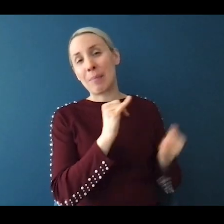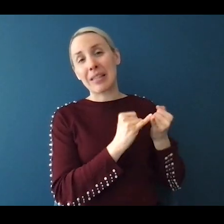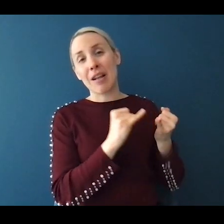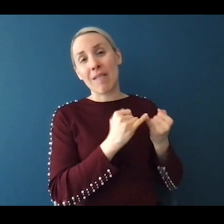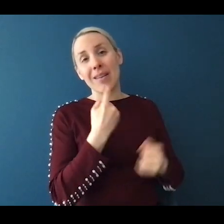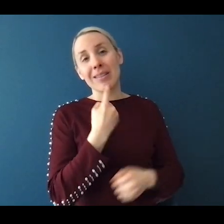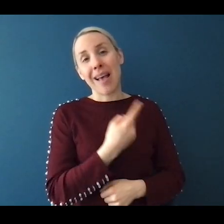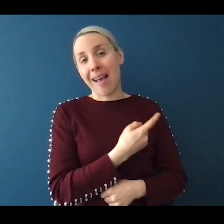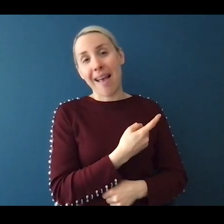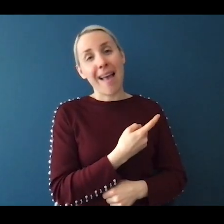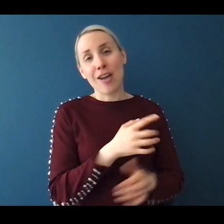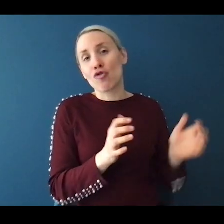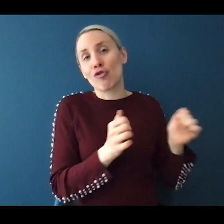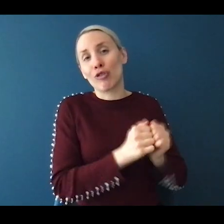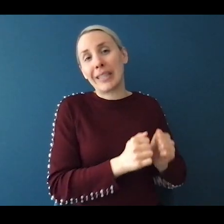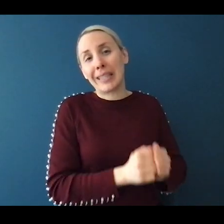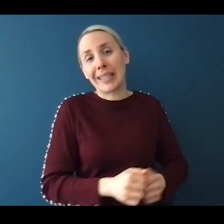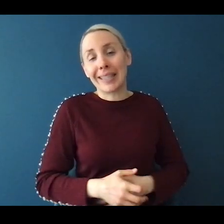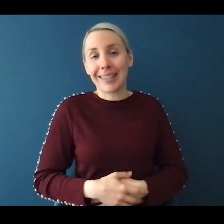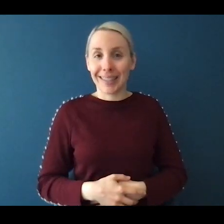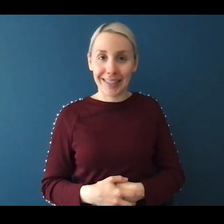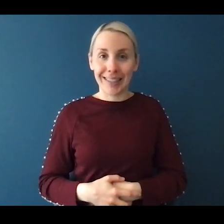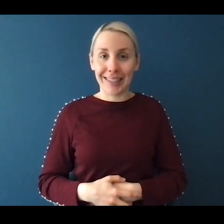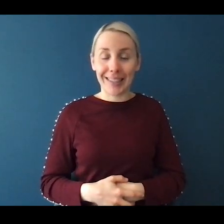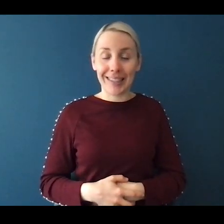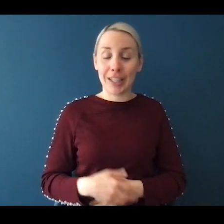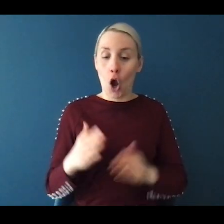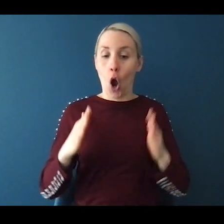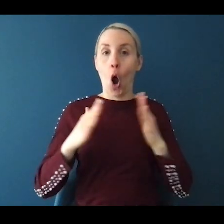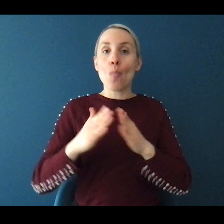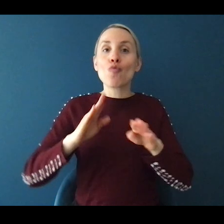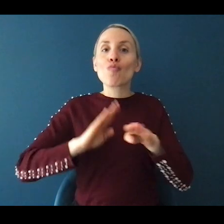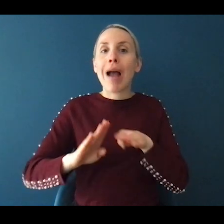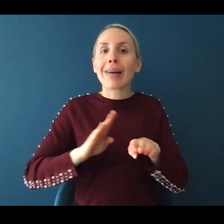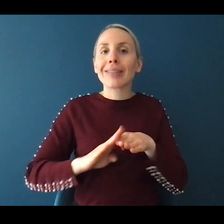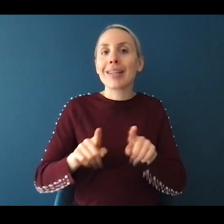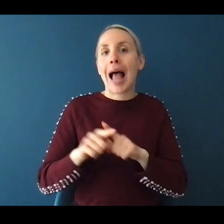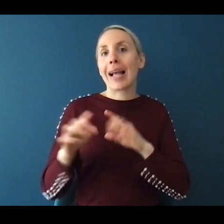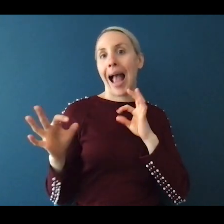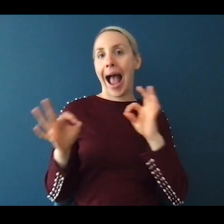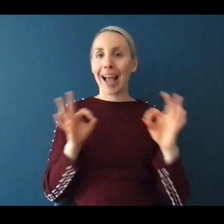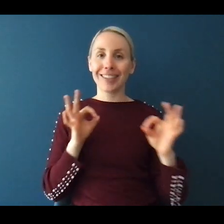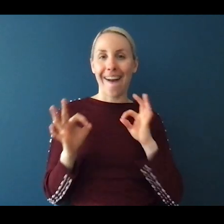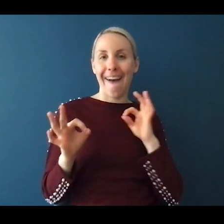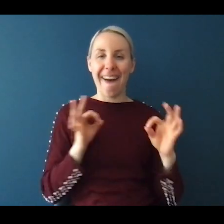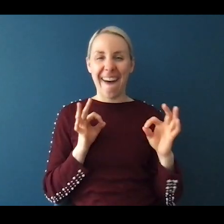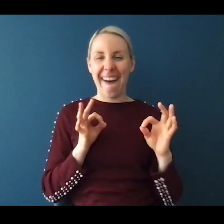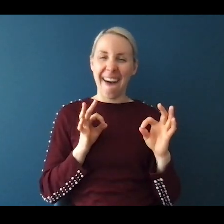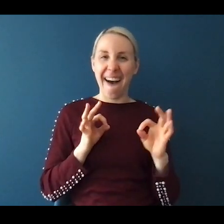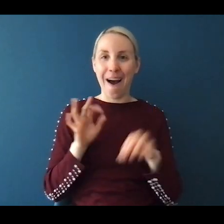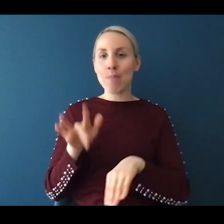with you Silvia I practiced a lot at home I felt like I was an actress trying to perform